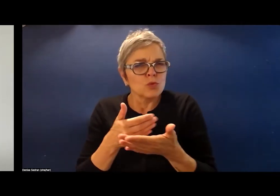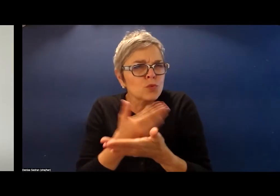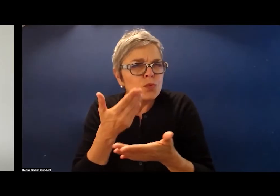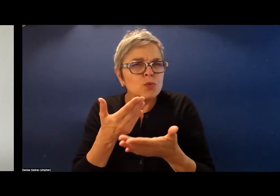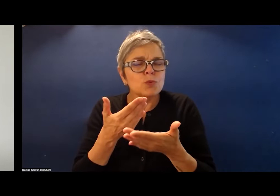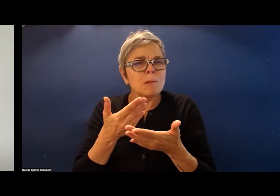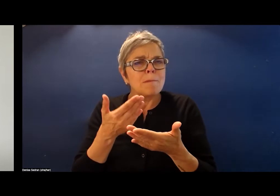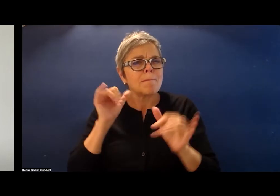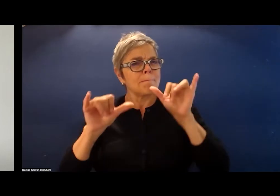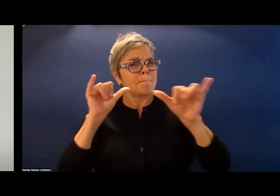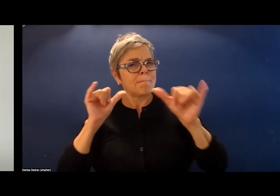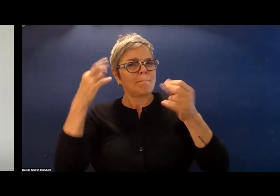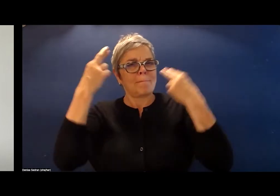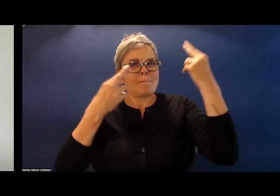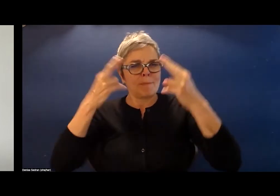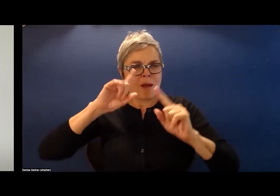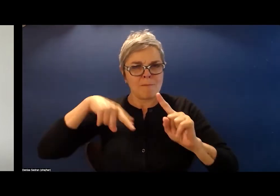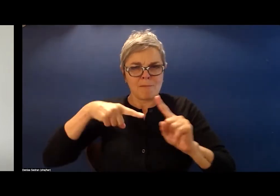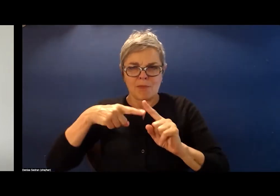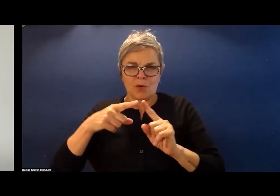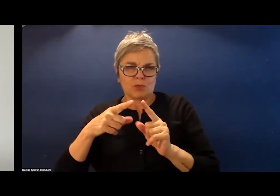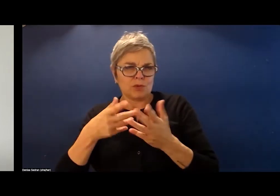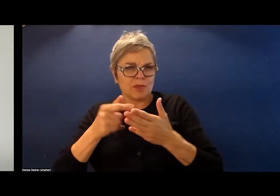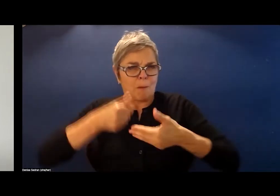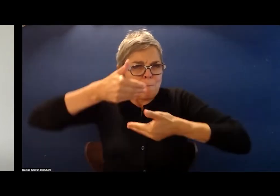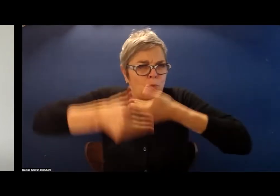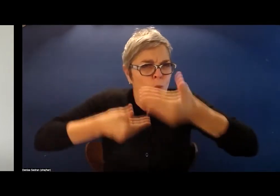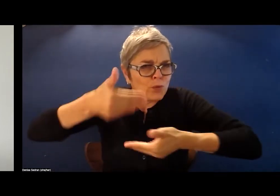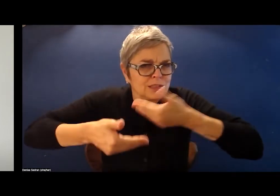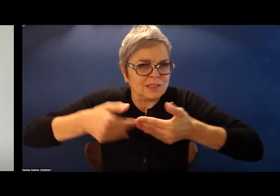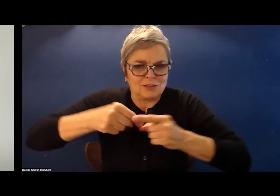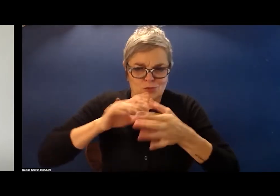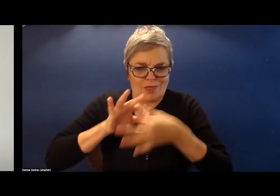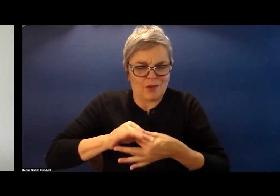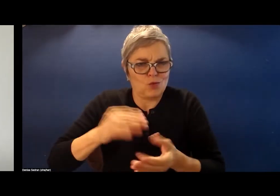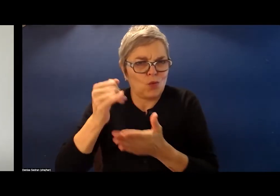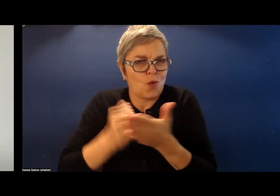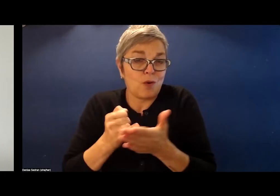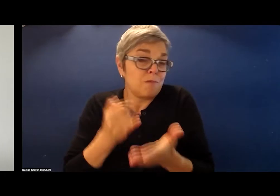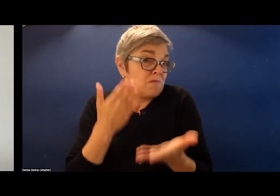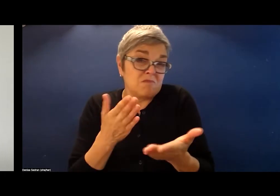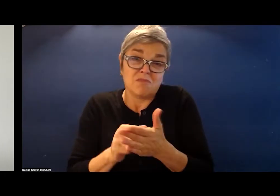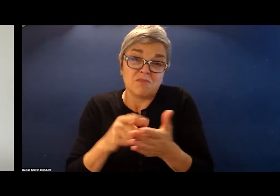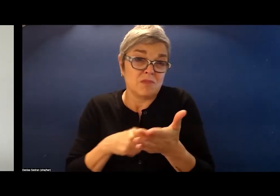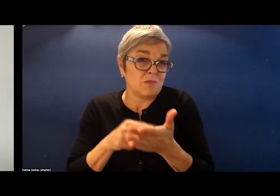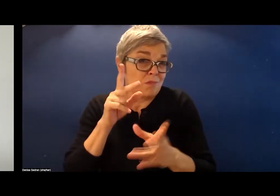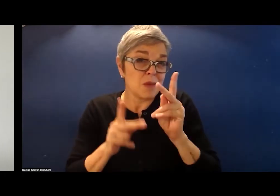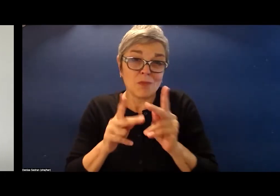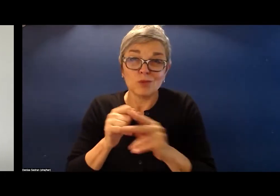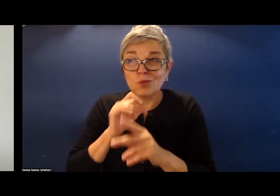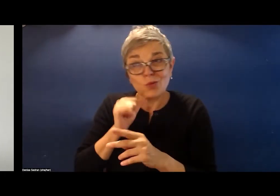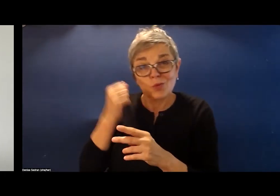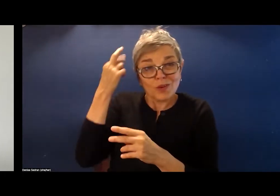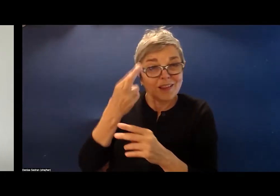or labeling or these processes that go often under interrogated by those who are less frequently a part of those spaces.